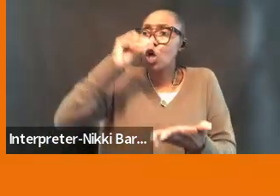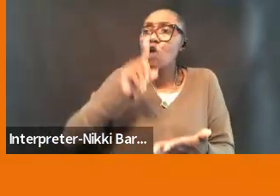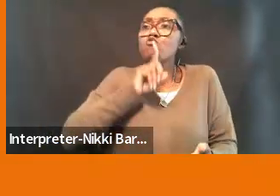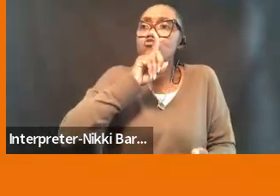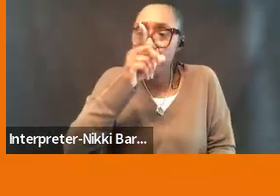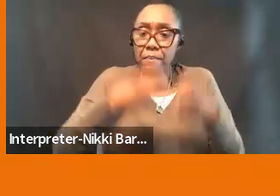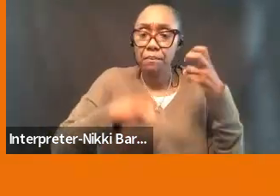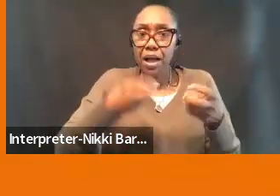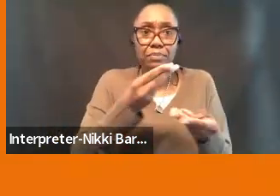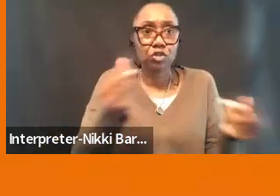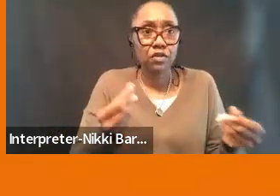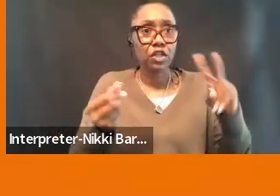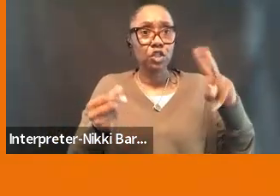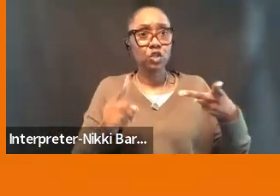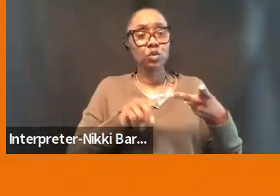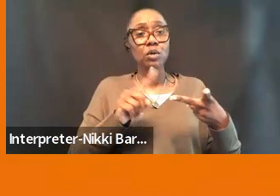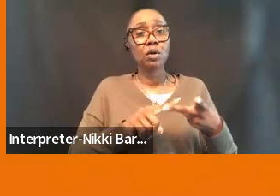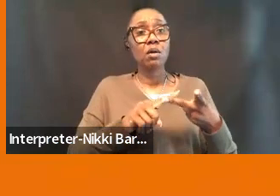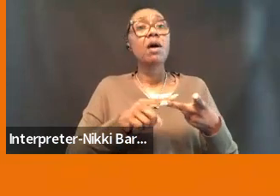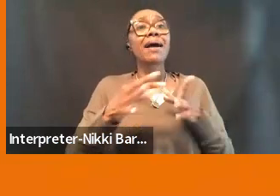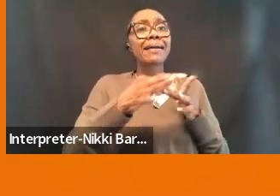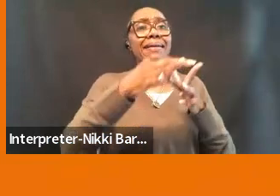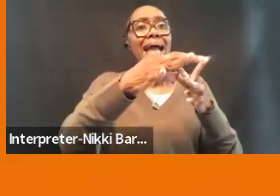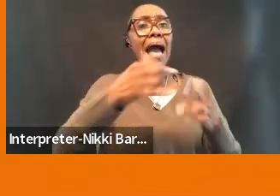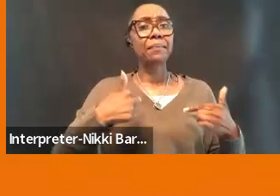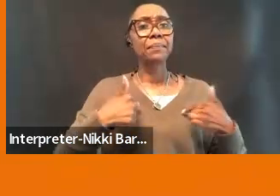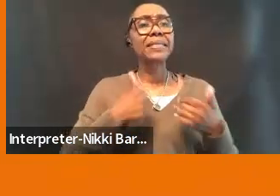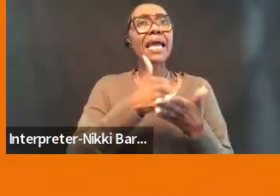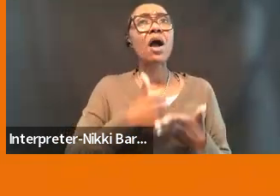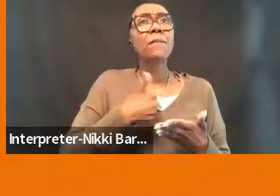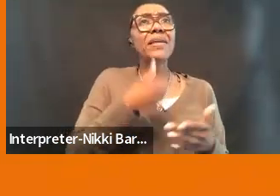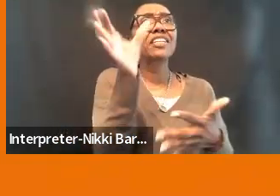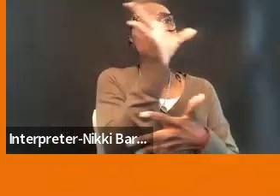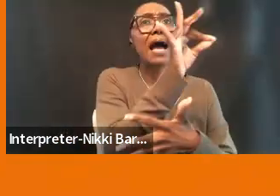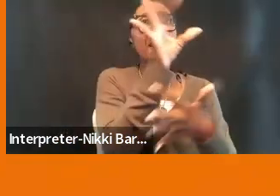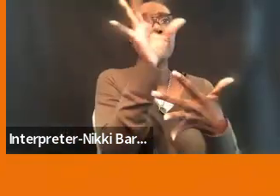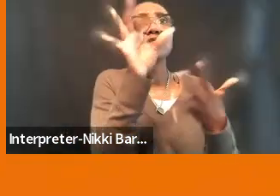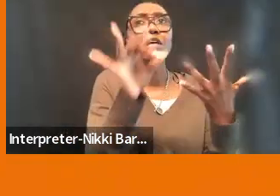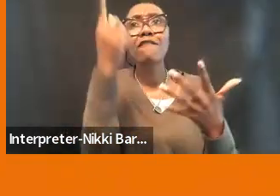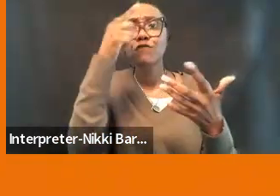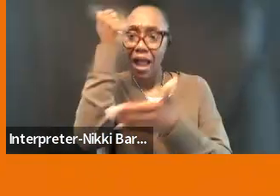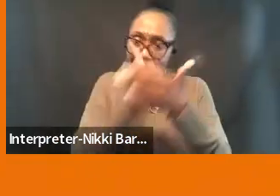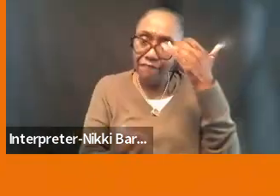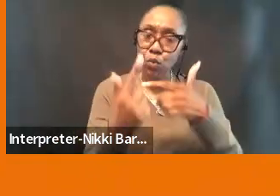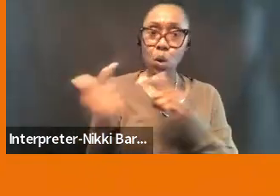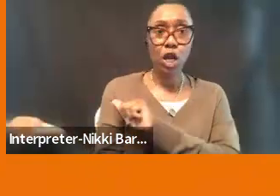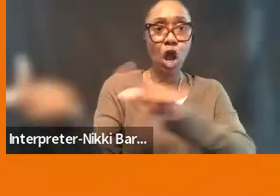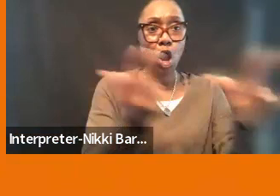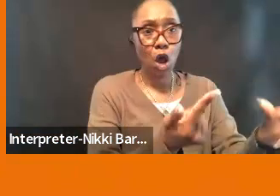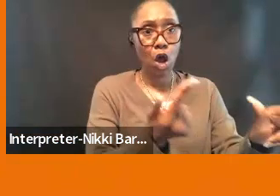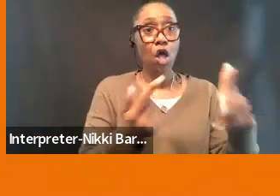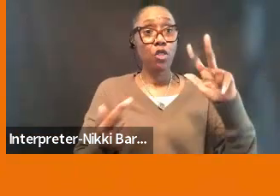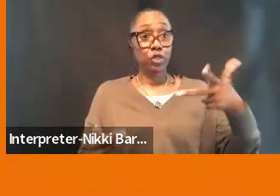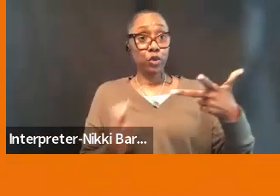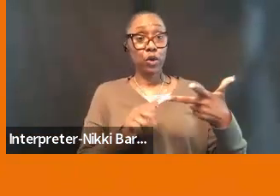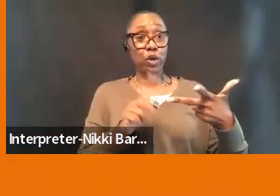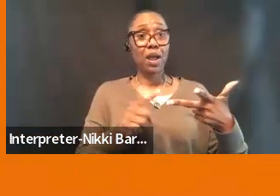2. Guy me to help me make my own choices by providing options for everyone. 3. Give me an opportunity to make stuff.